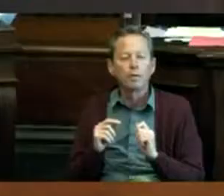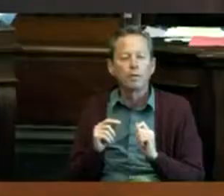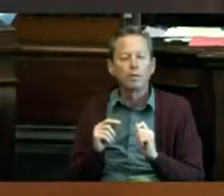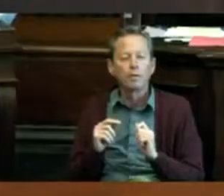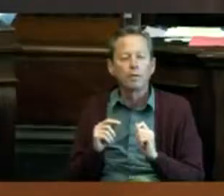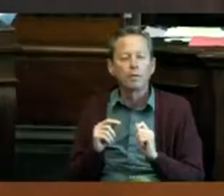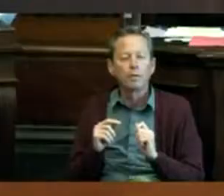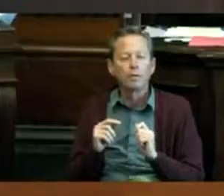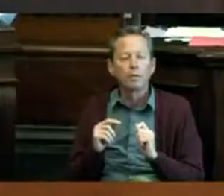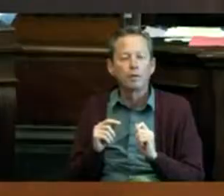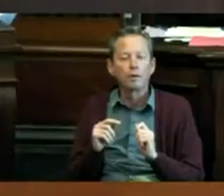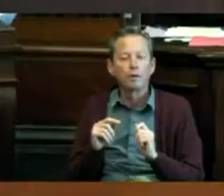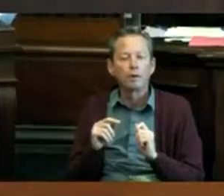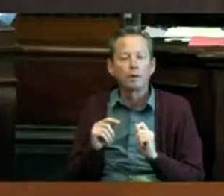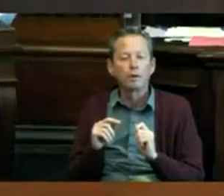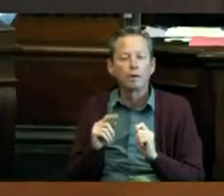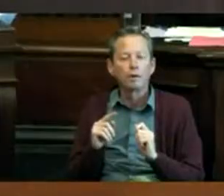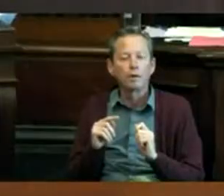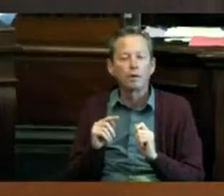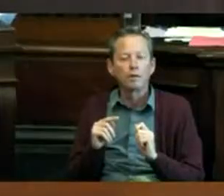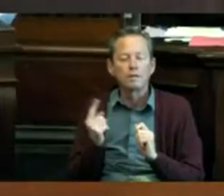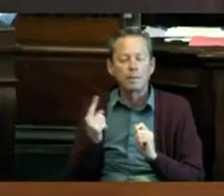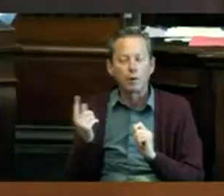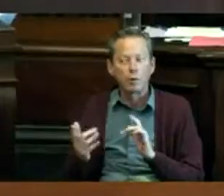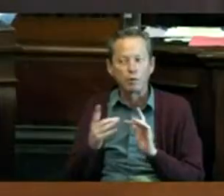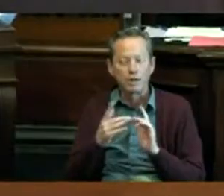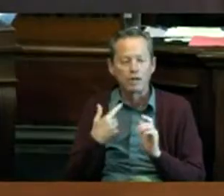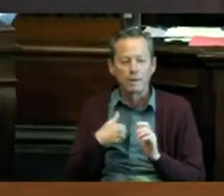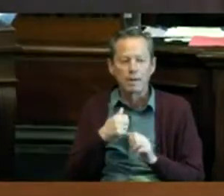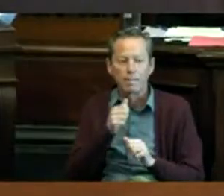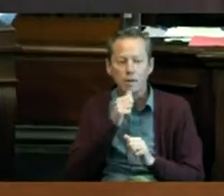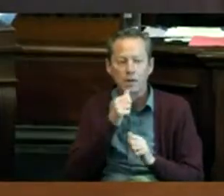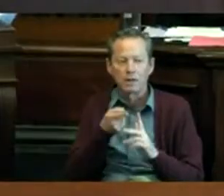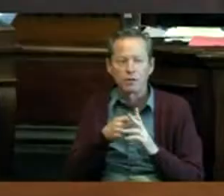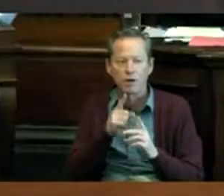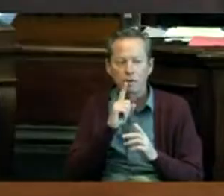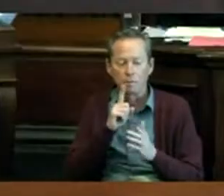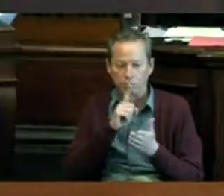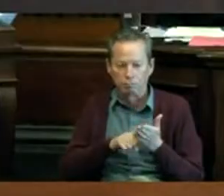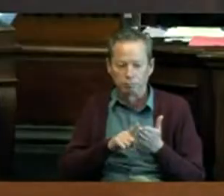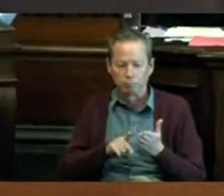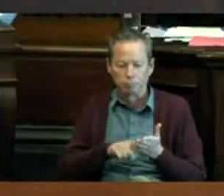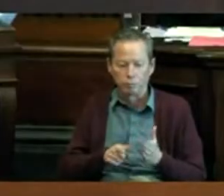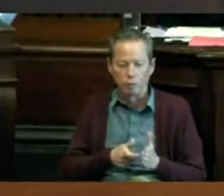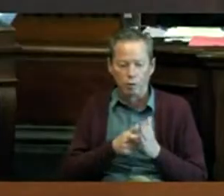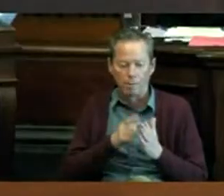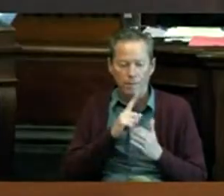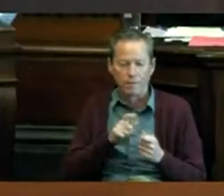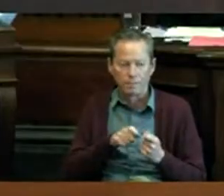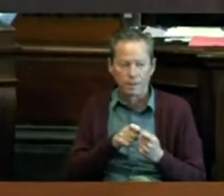Sure. So team heads who would